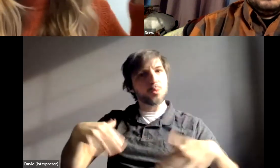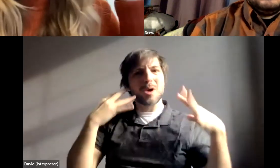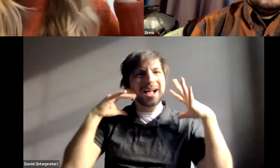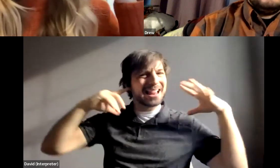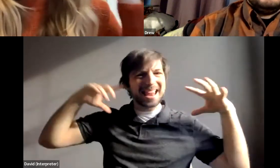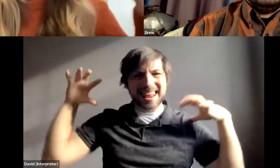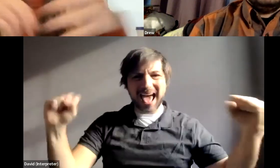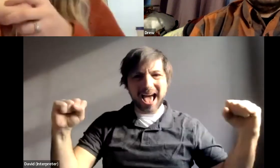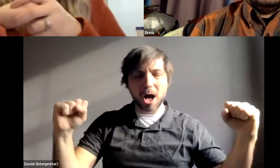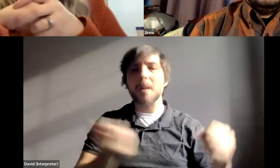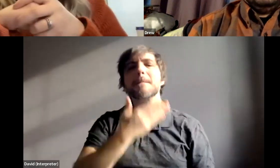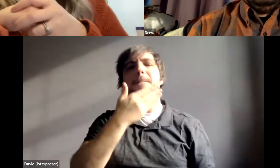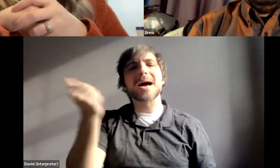put their headphones on. We have